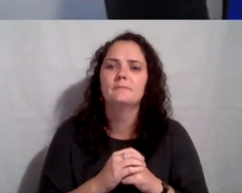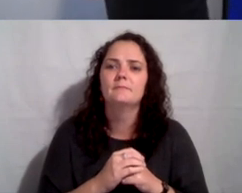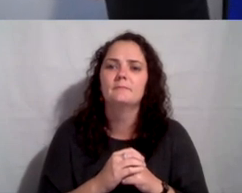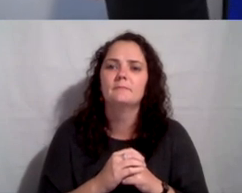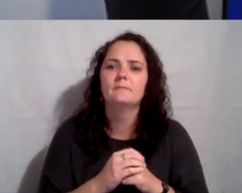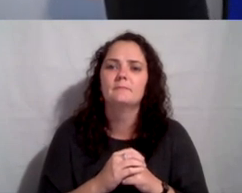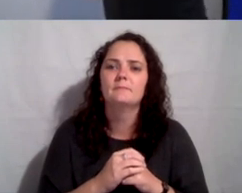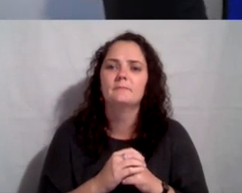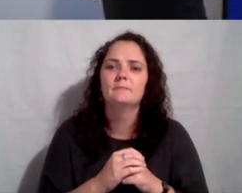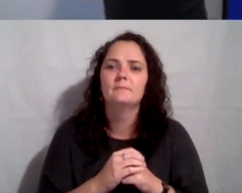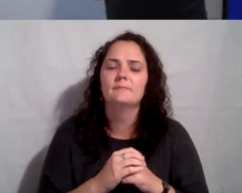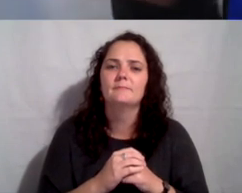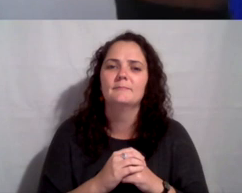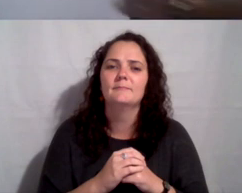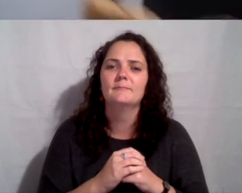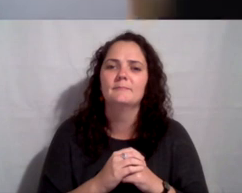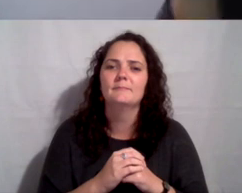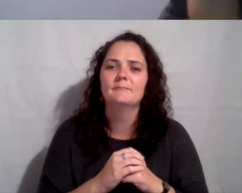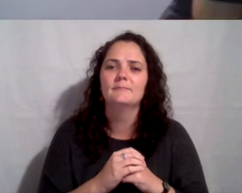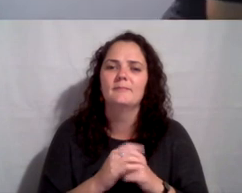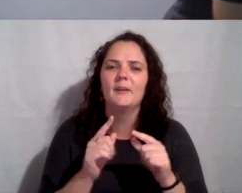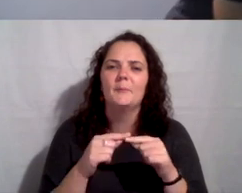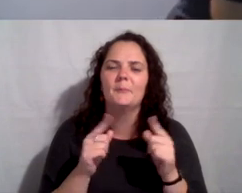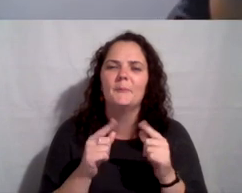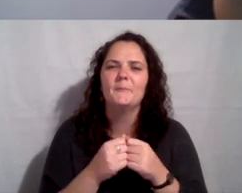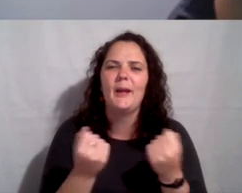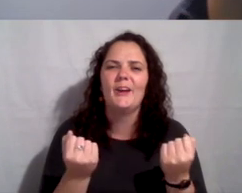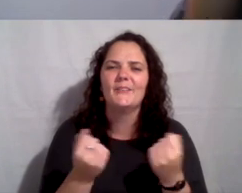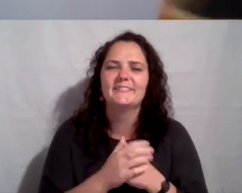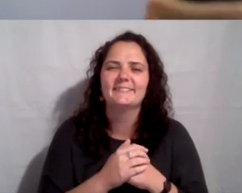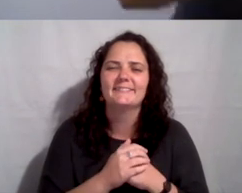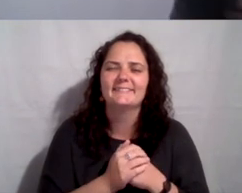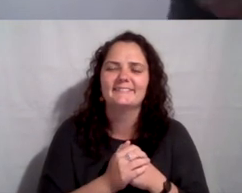My willow charcoal gave up the ghost, go